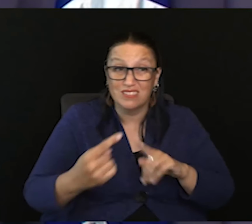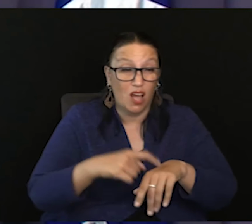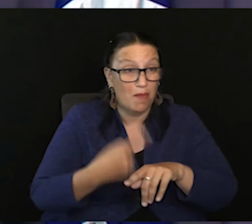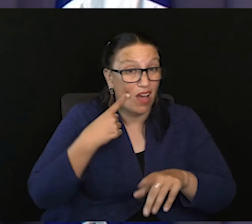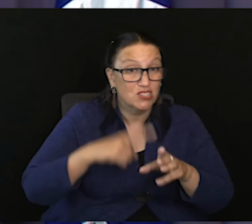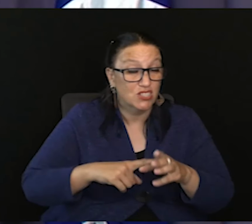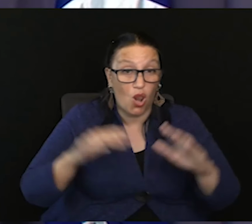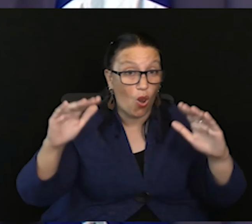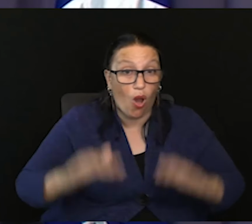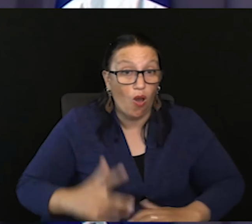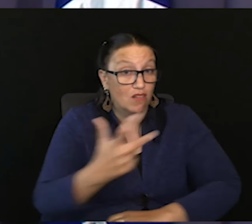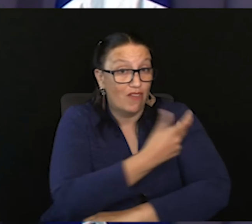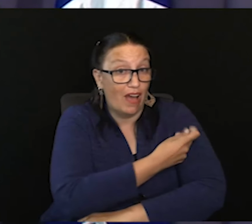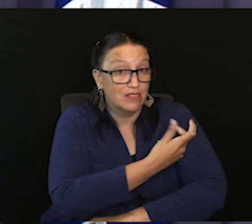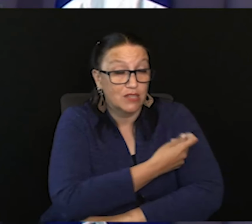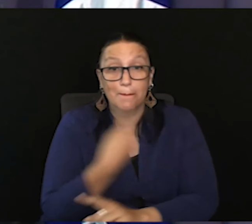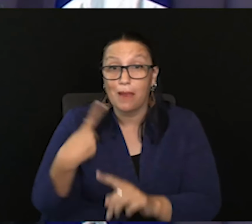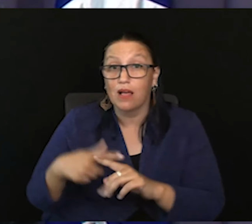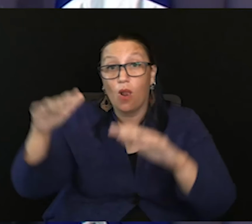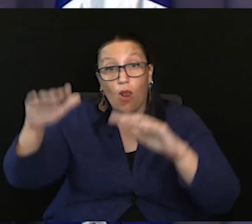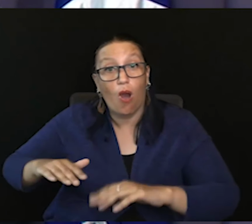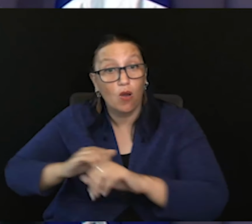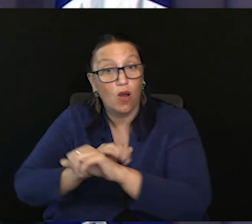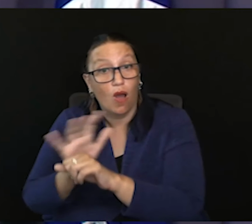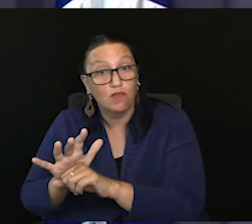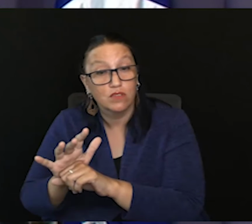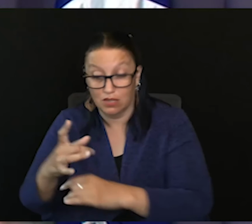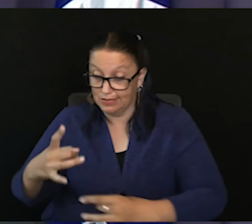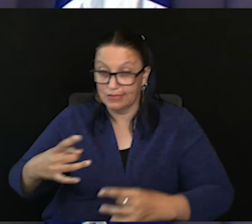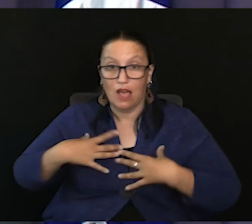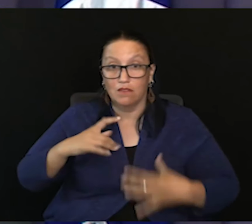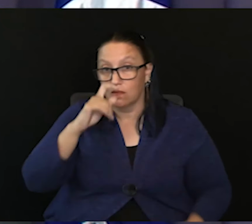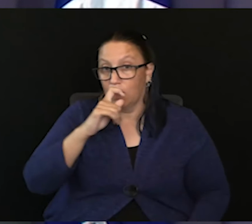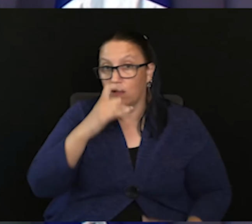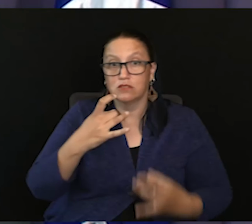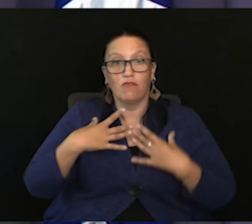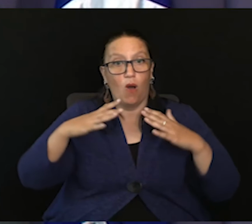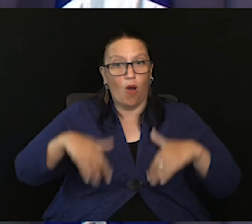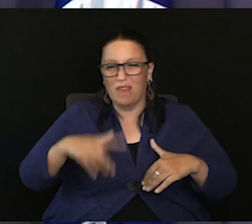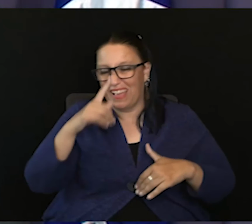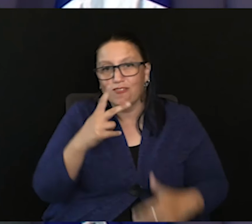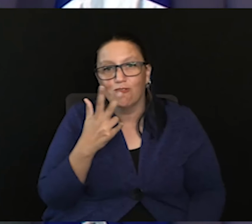community with low disease prevalence, self-use of RATs actually can lead to a lot of false results.